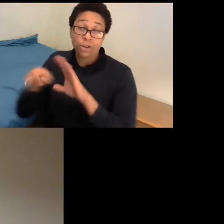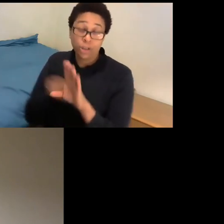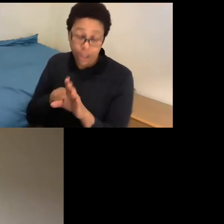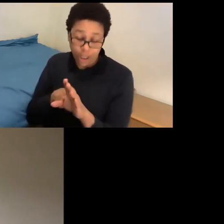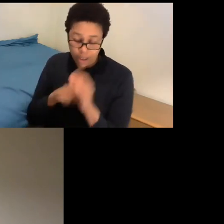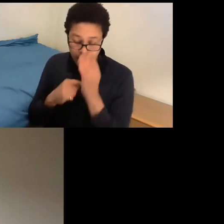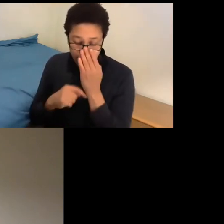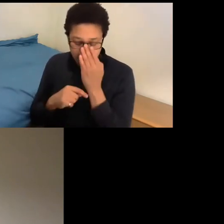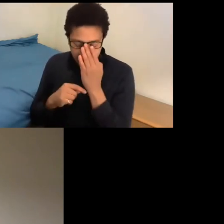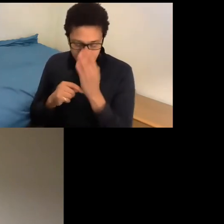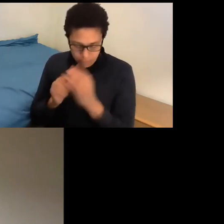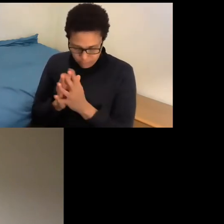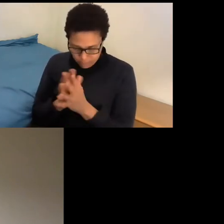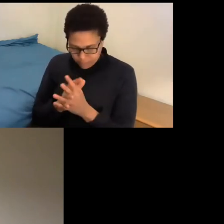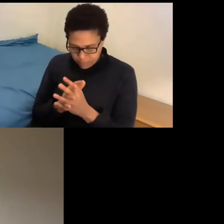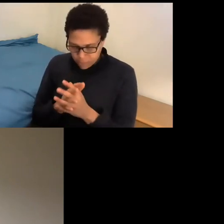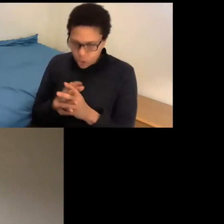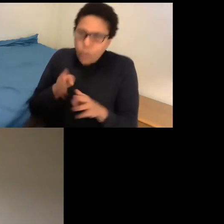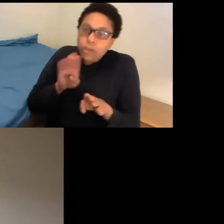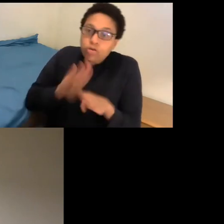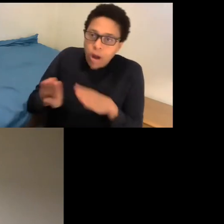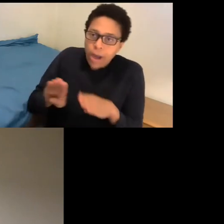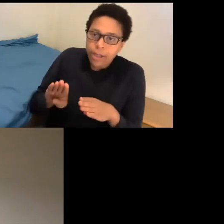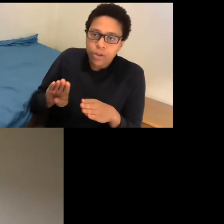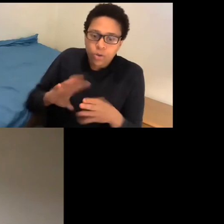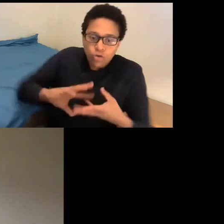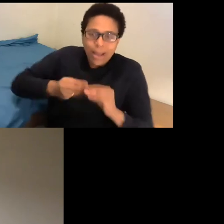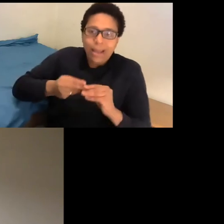about trying to build a grassroots interfaith movement